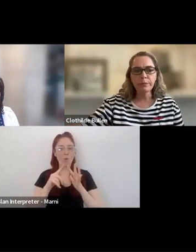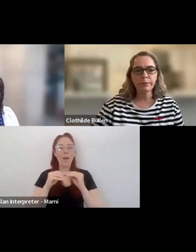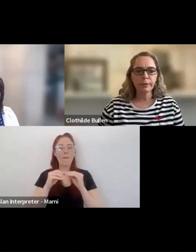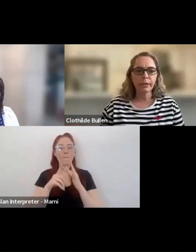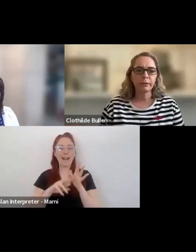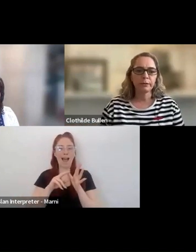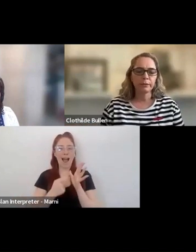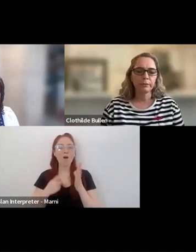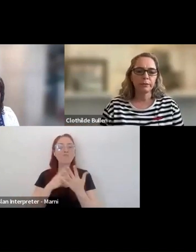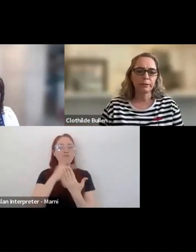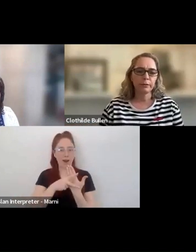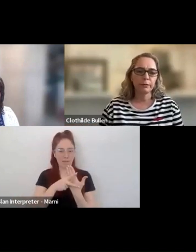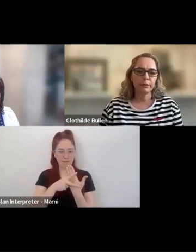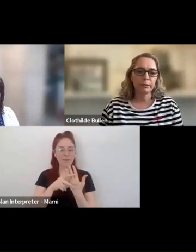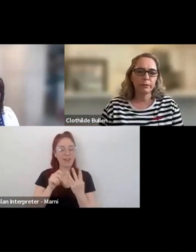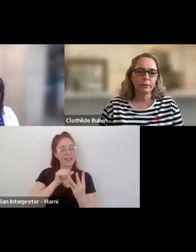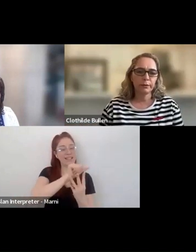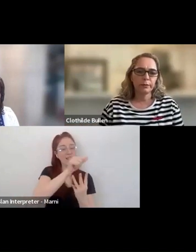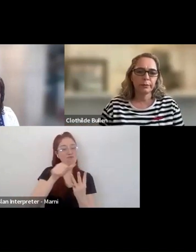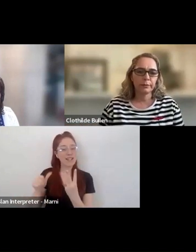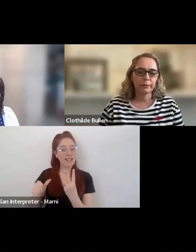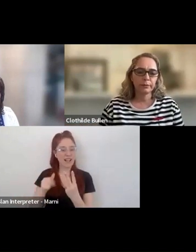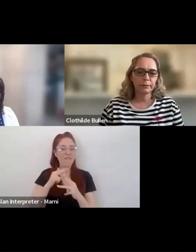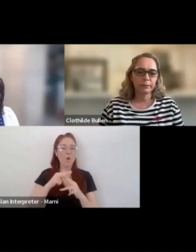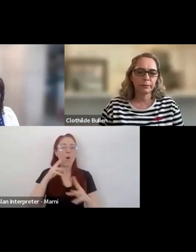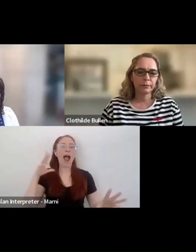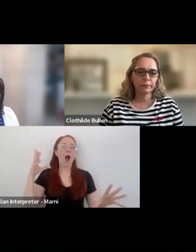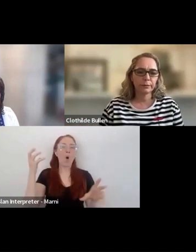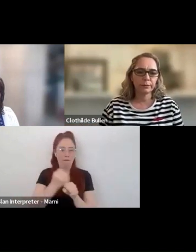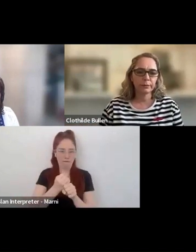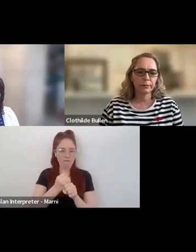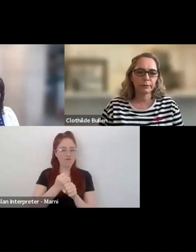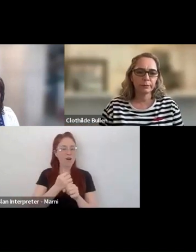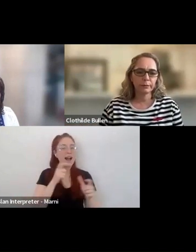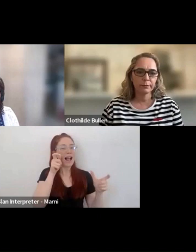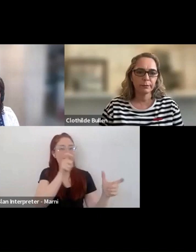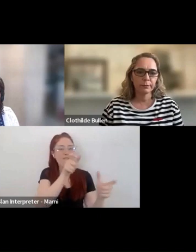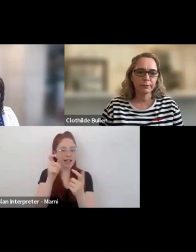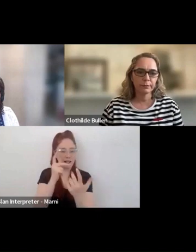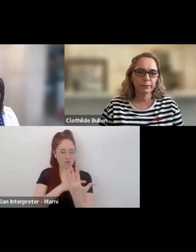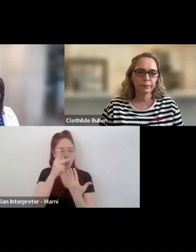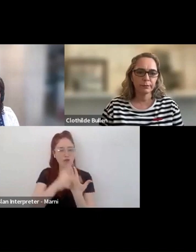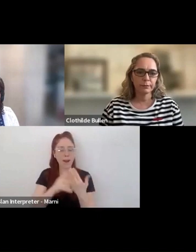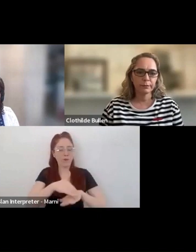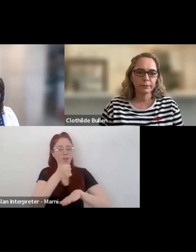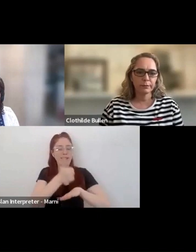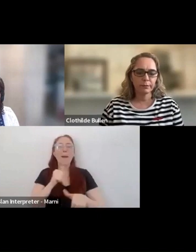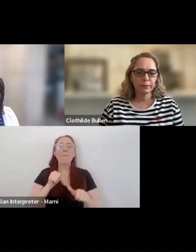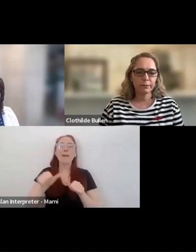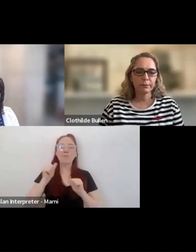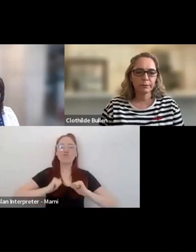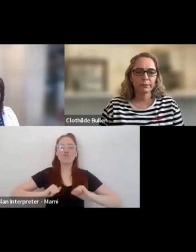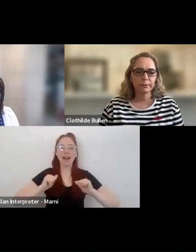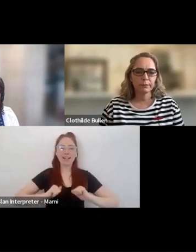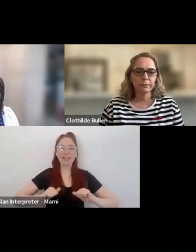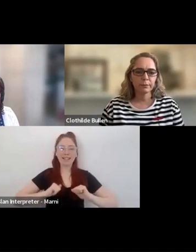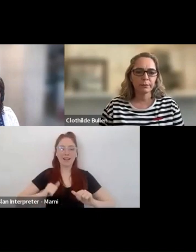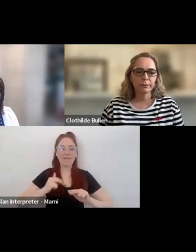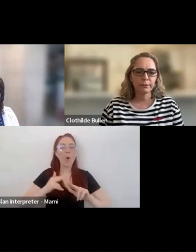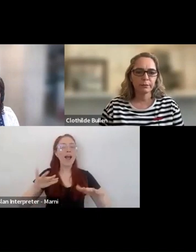part of our overall governance program, which is designed to support best practice, in governance in the arts and